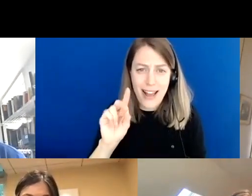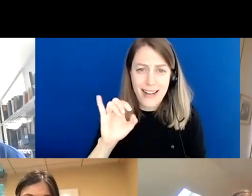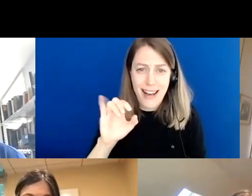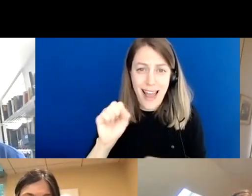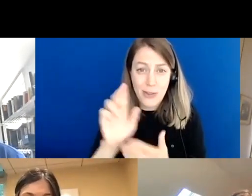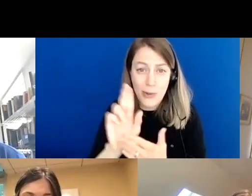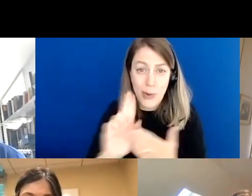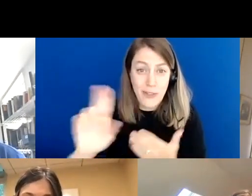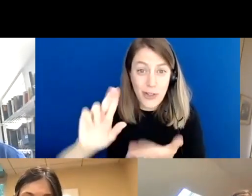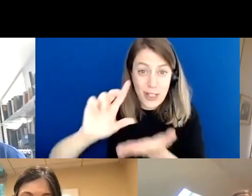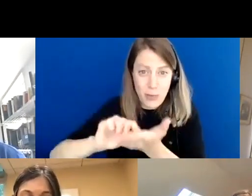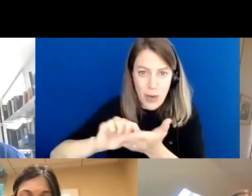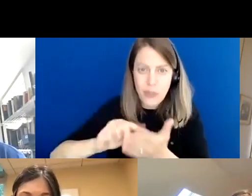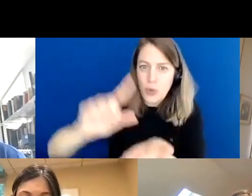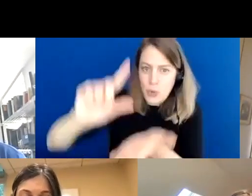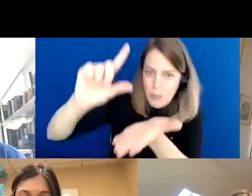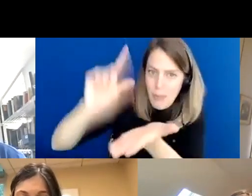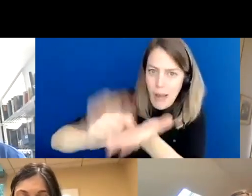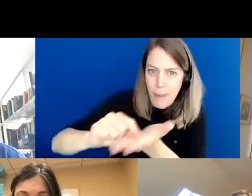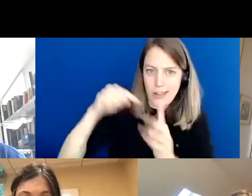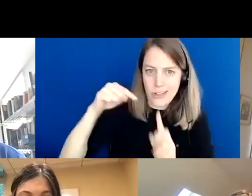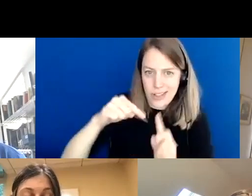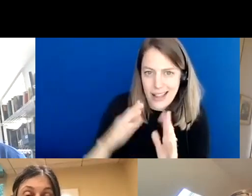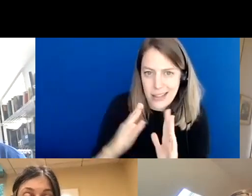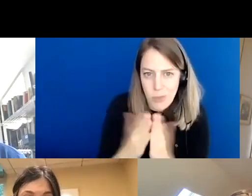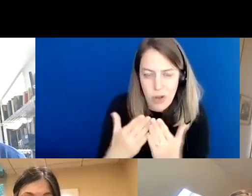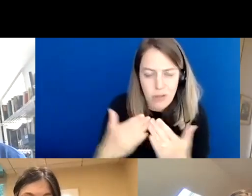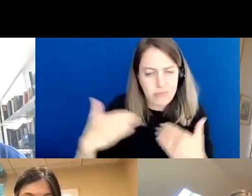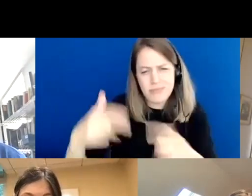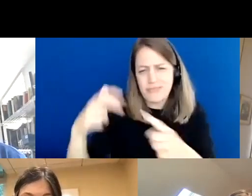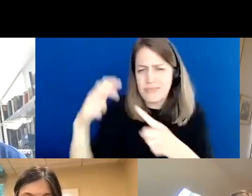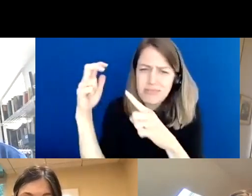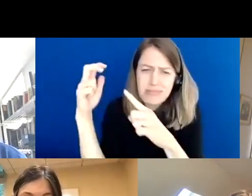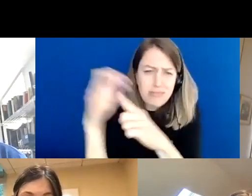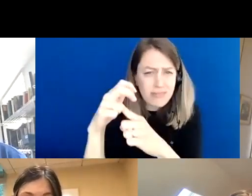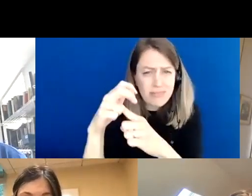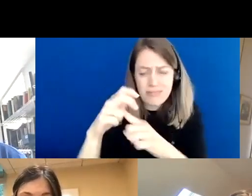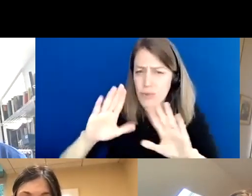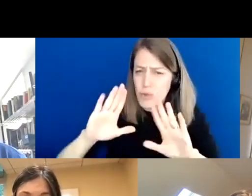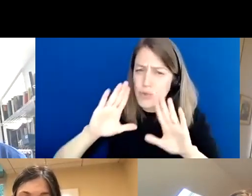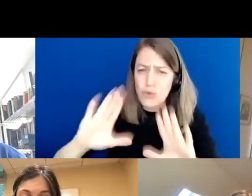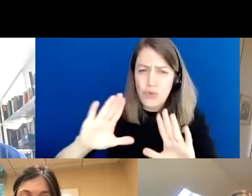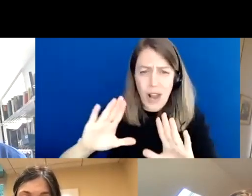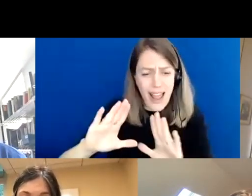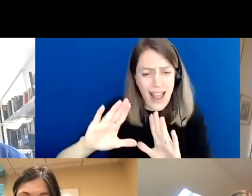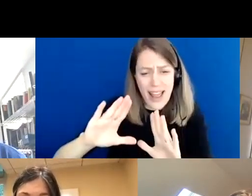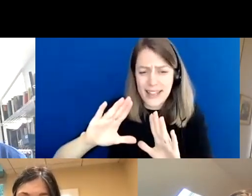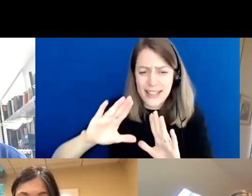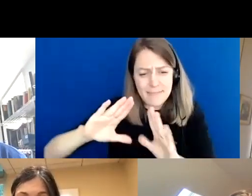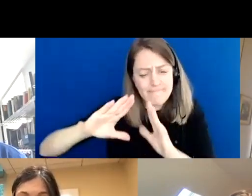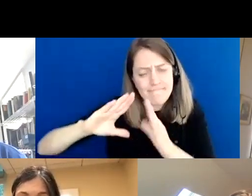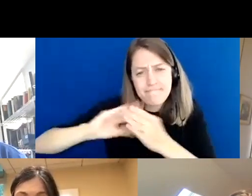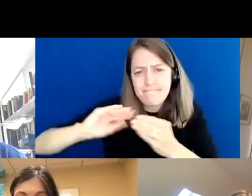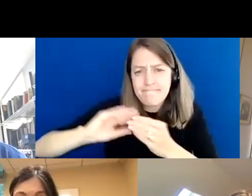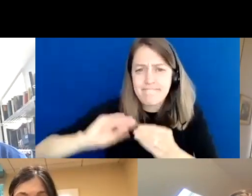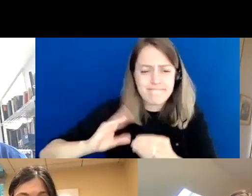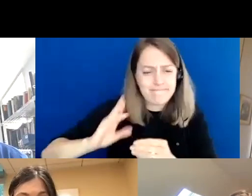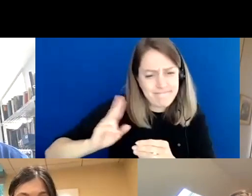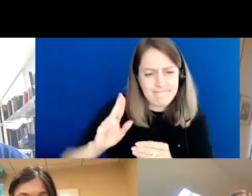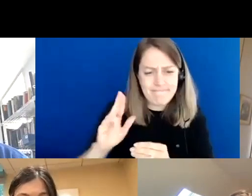It is an excellent and accessible account of the history of the Judge Rotenberg Center. And it's an important addition, both to Brandeis University and